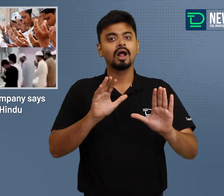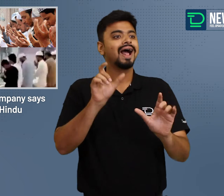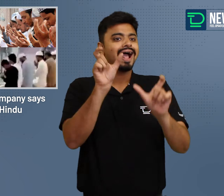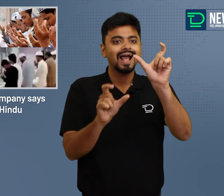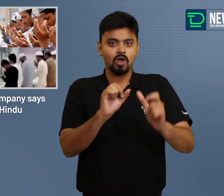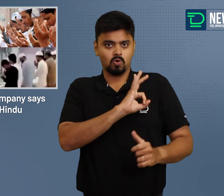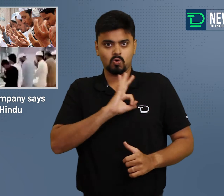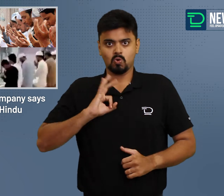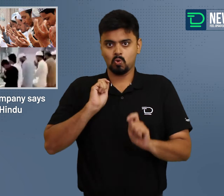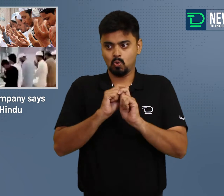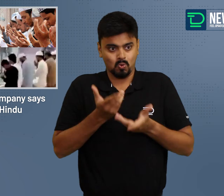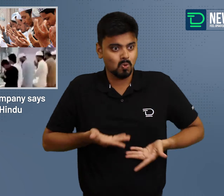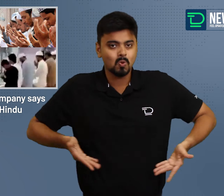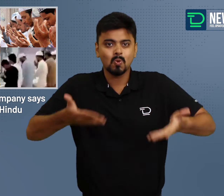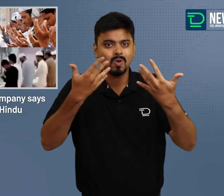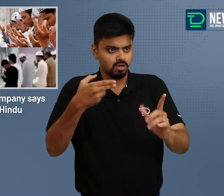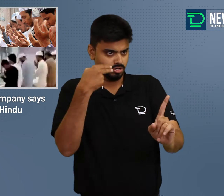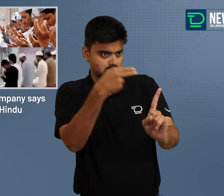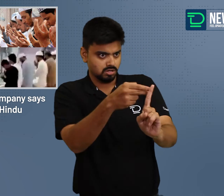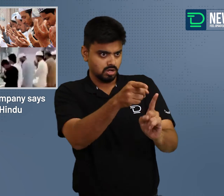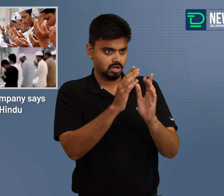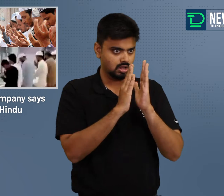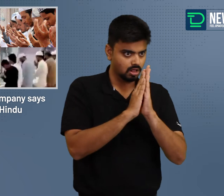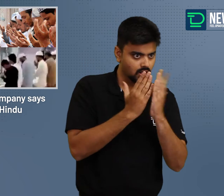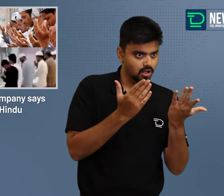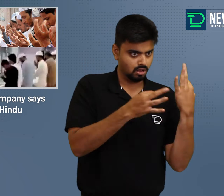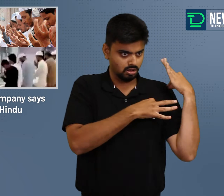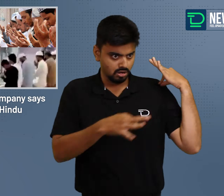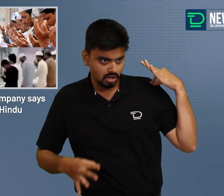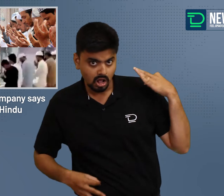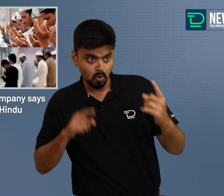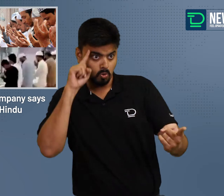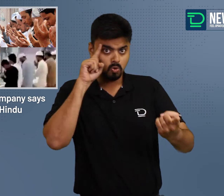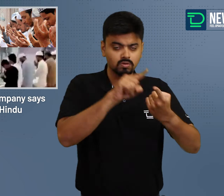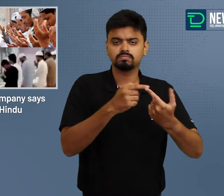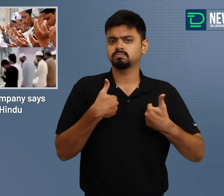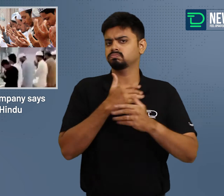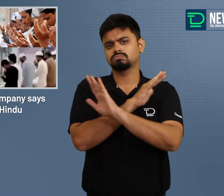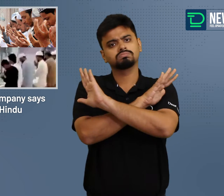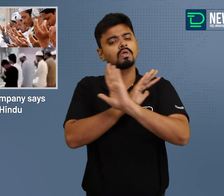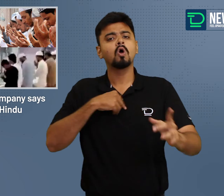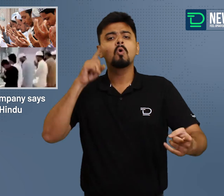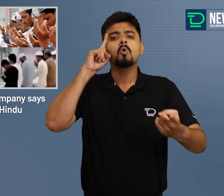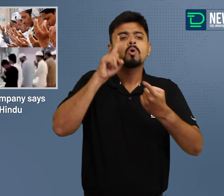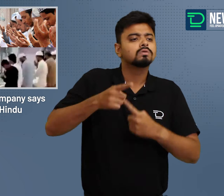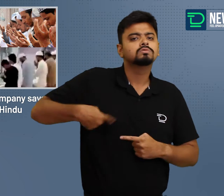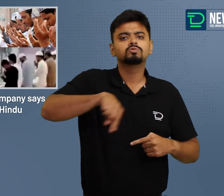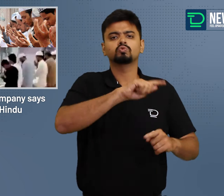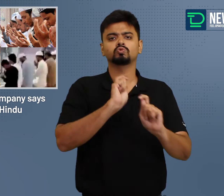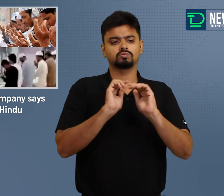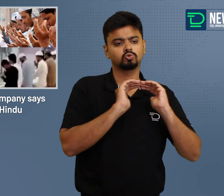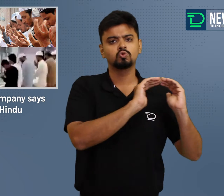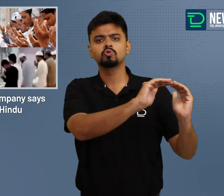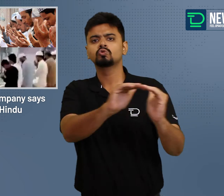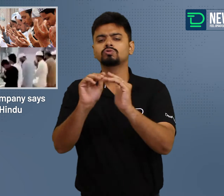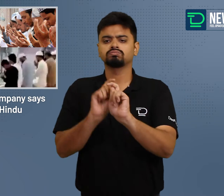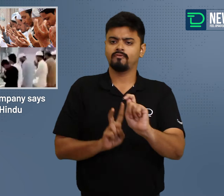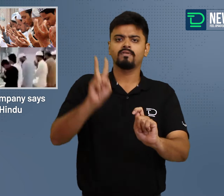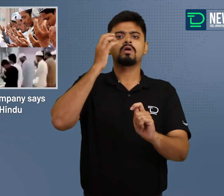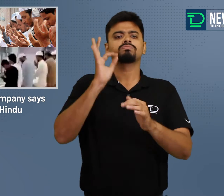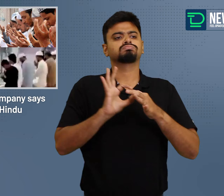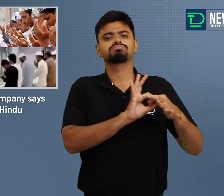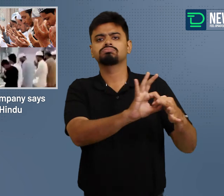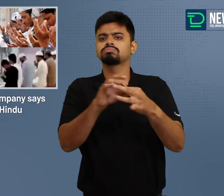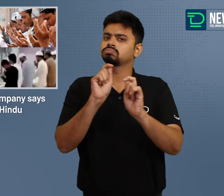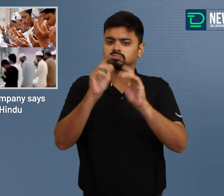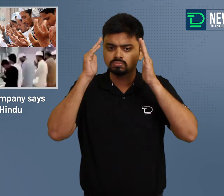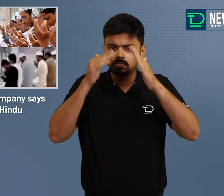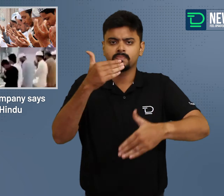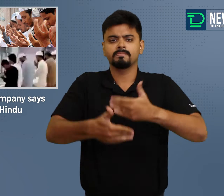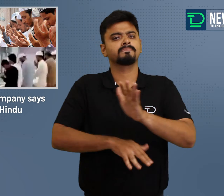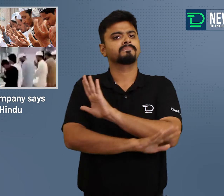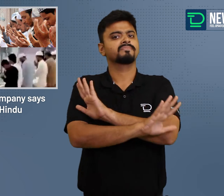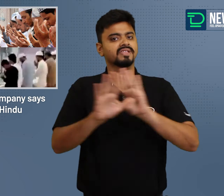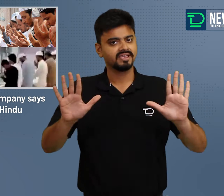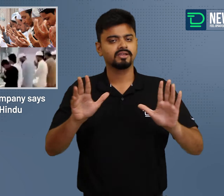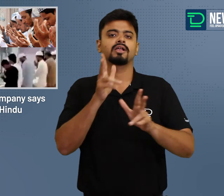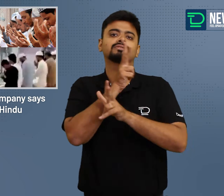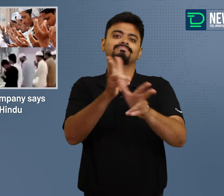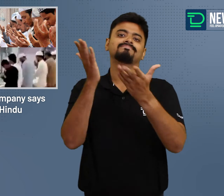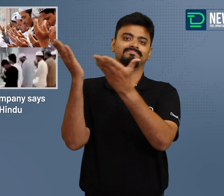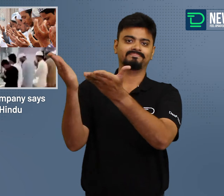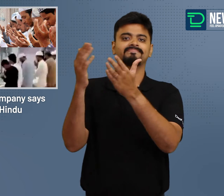Our employees are here not in the name of caste and religion but on the basis of work efficiency and merit.